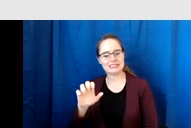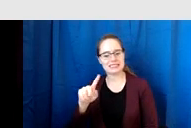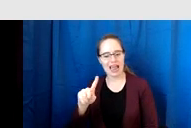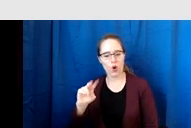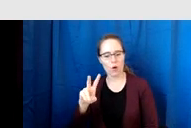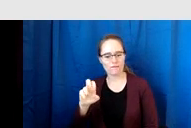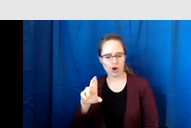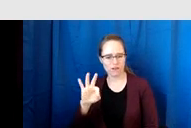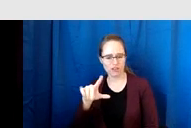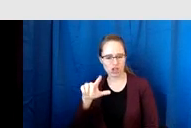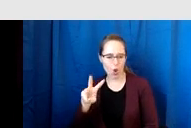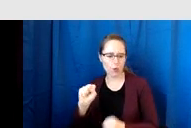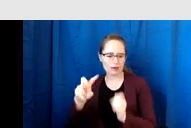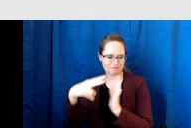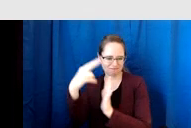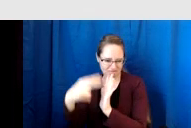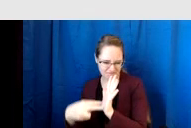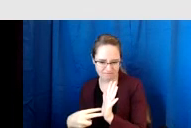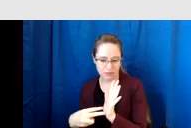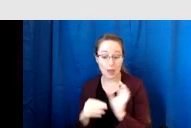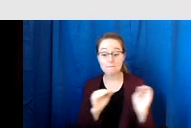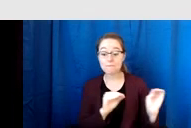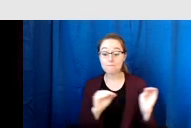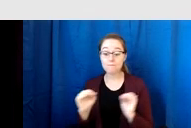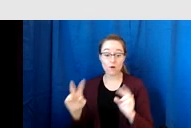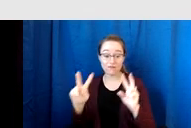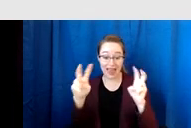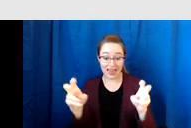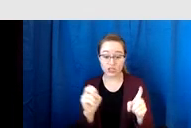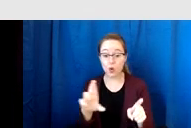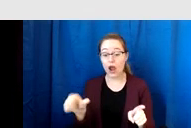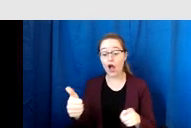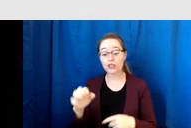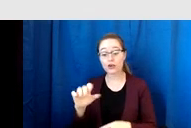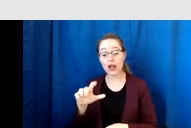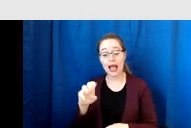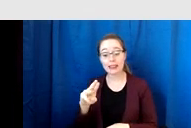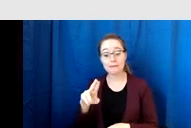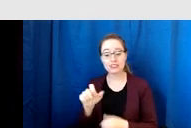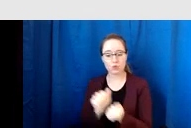often moving headings or other elements with a specified class off screen